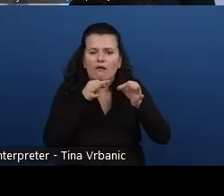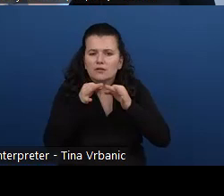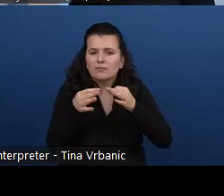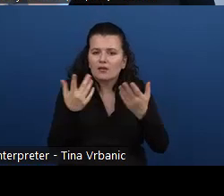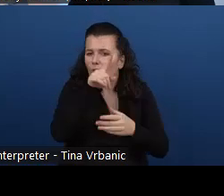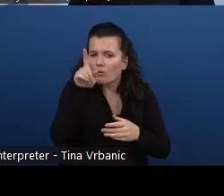There's no explanation.